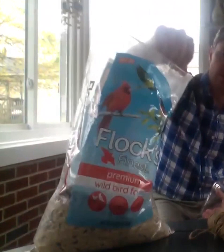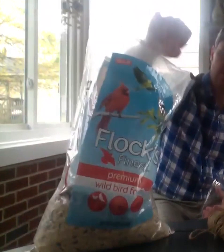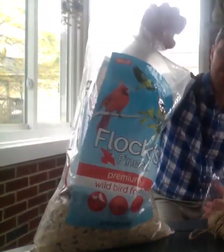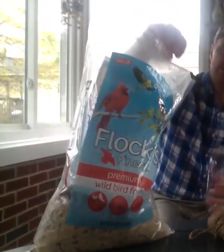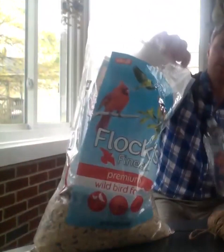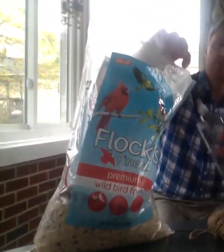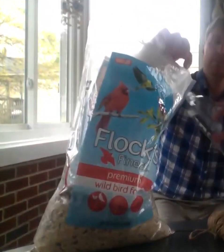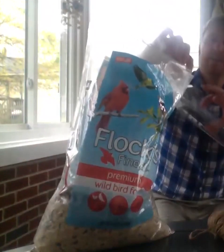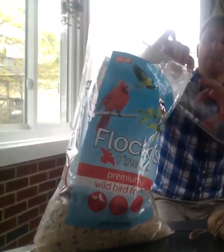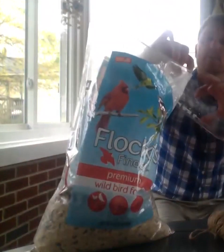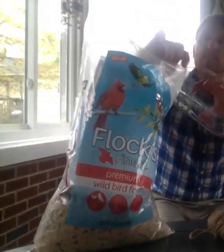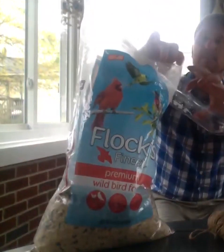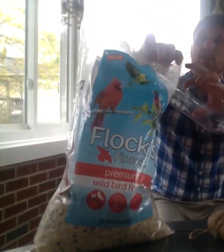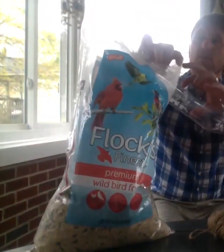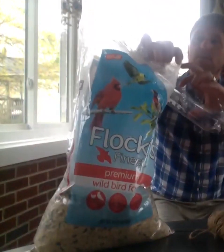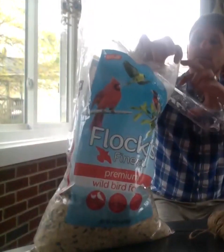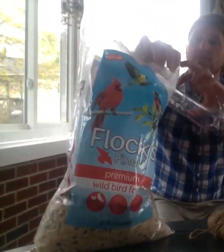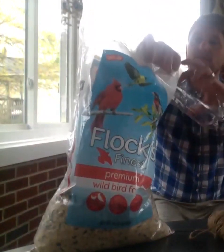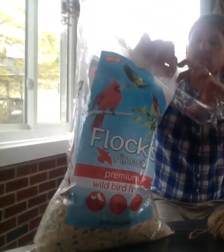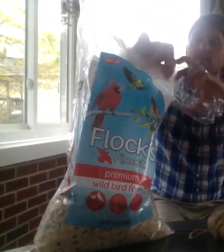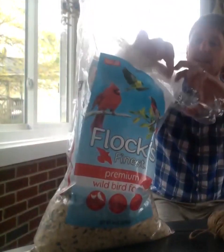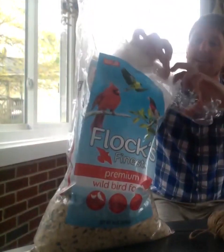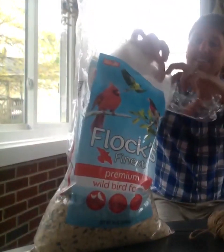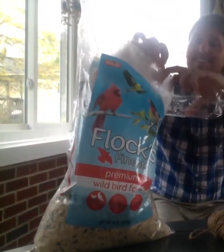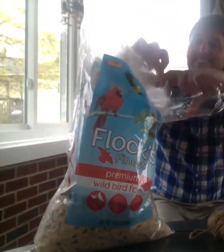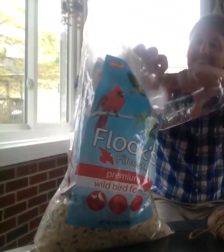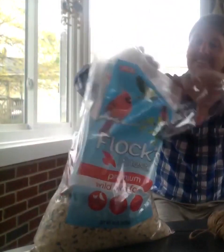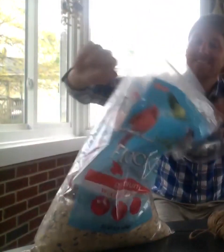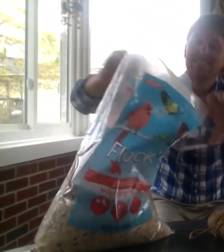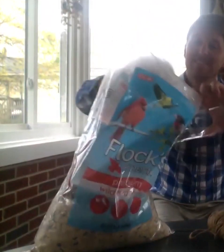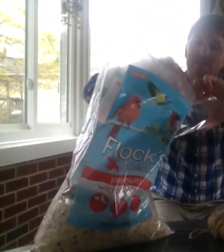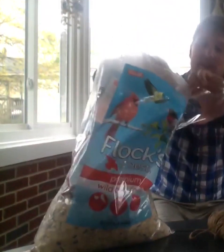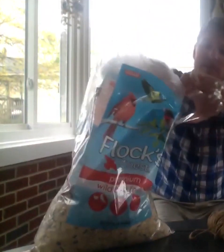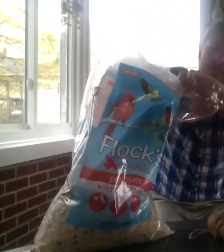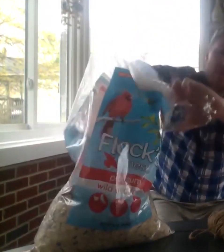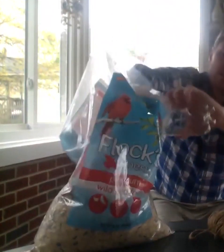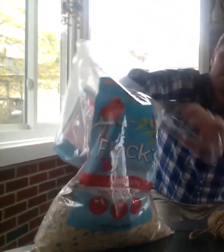You just take a little bird seed and you will put it into this.